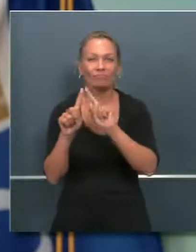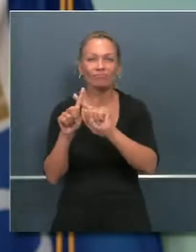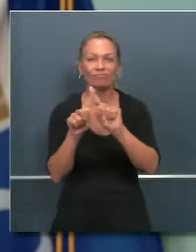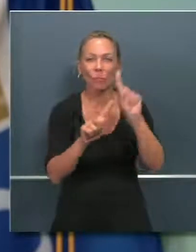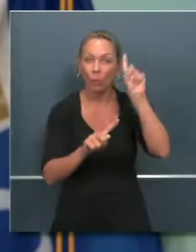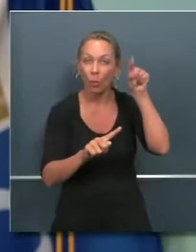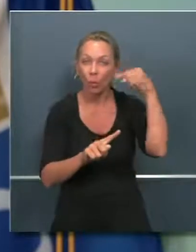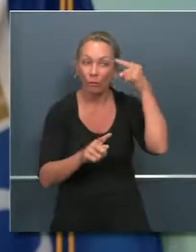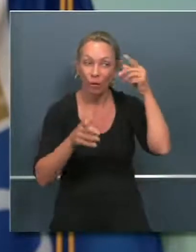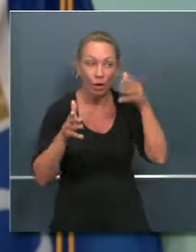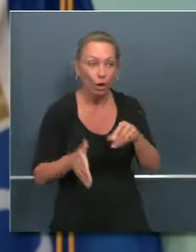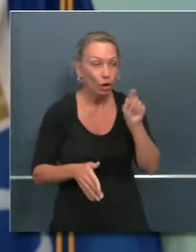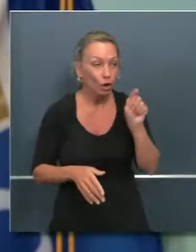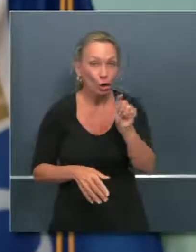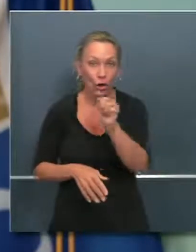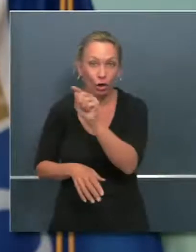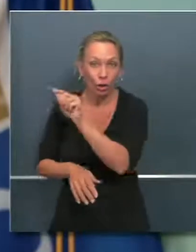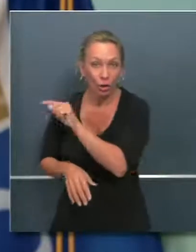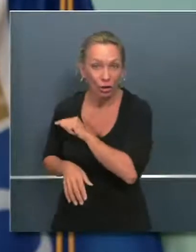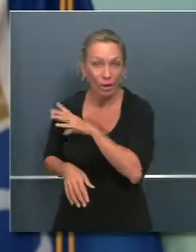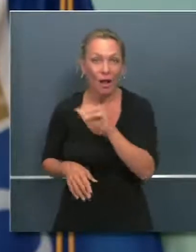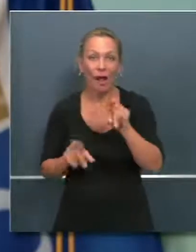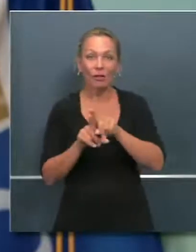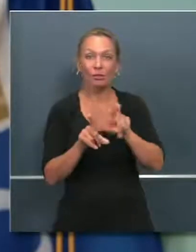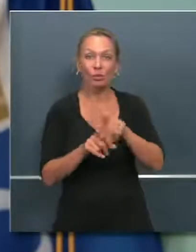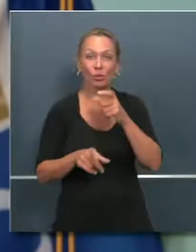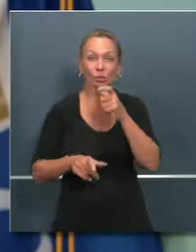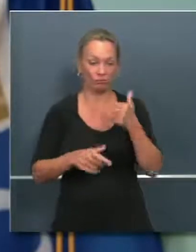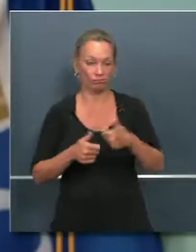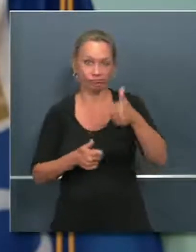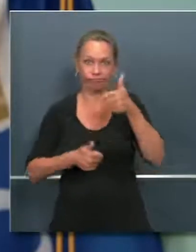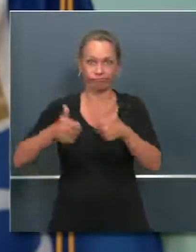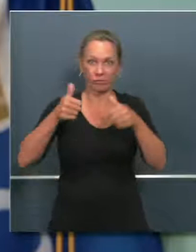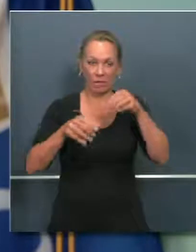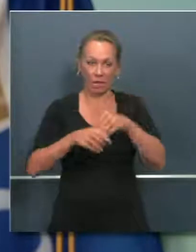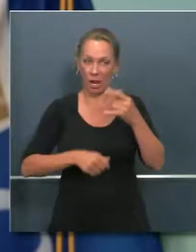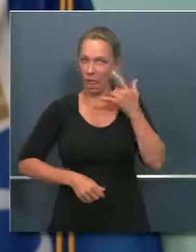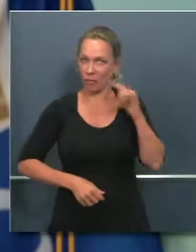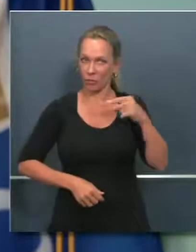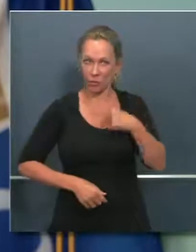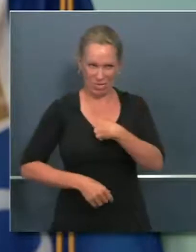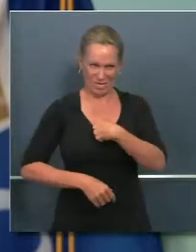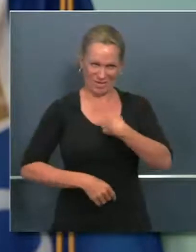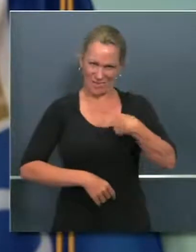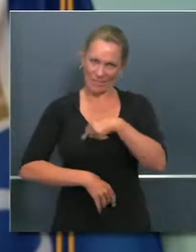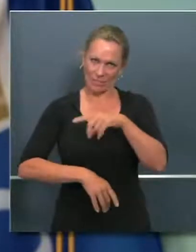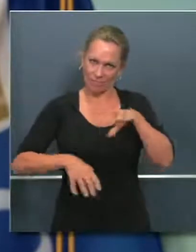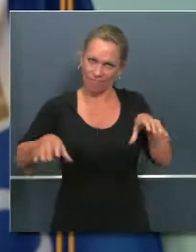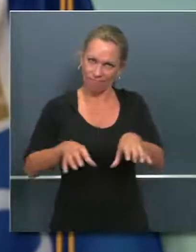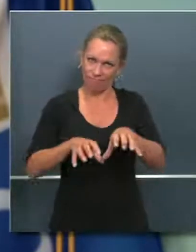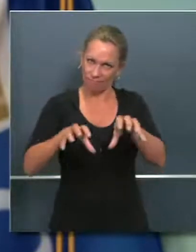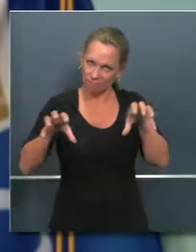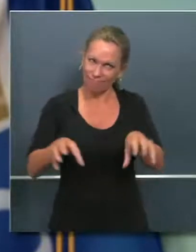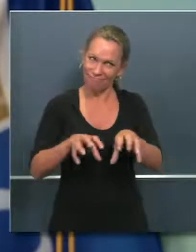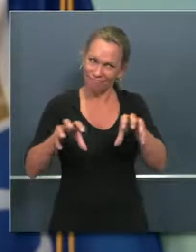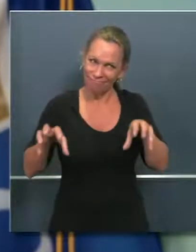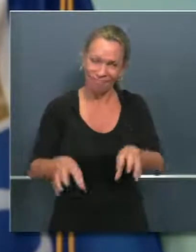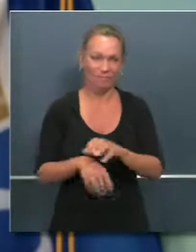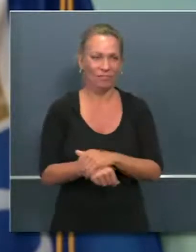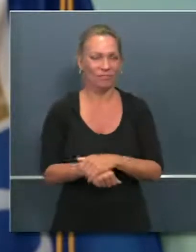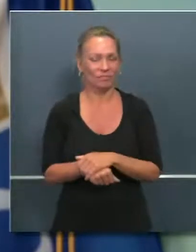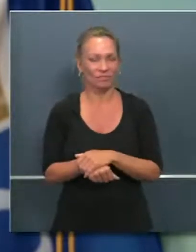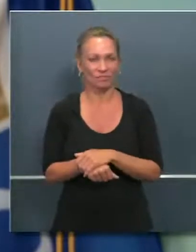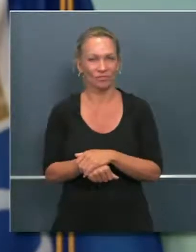California remember California's 58 counties over 470 almost 480 cities and when we talk about our